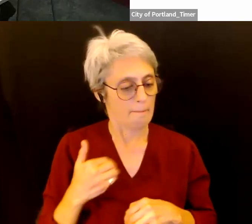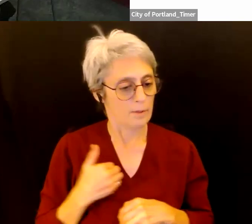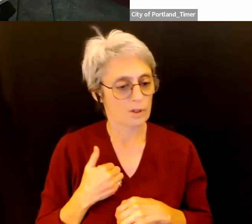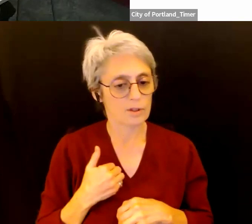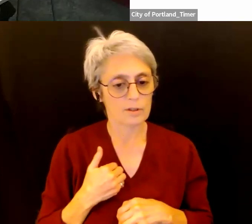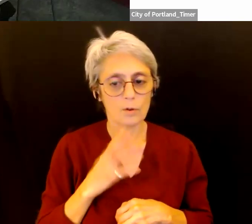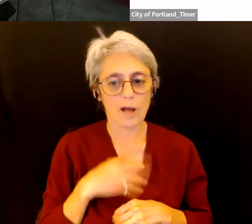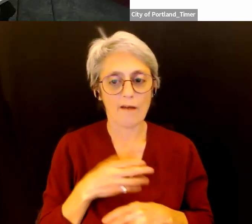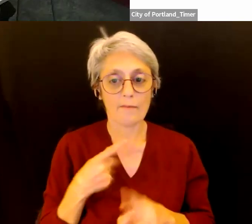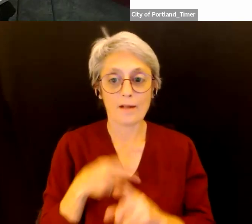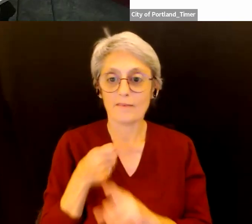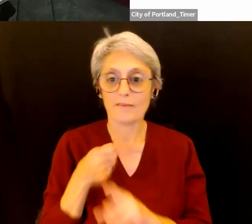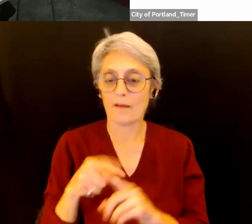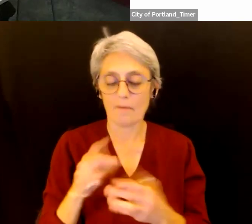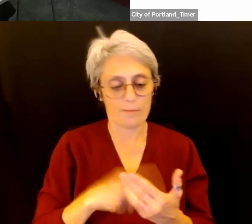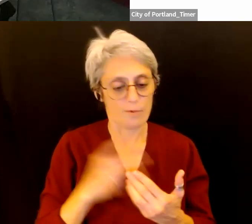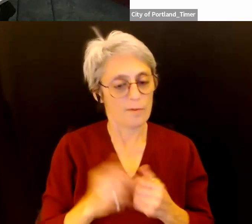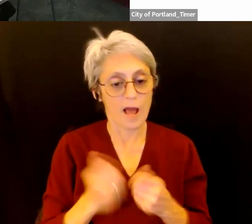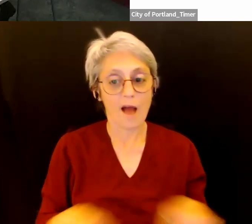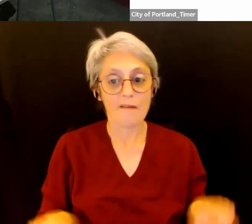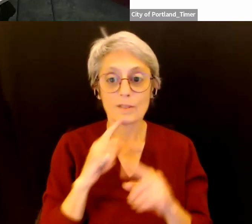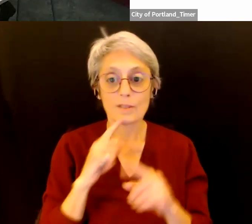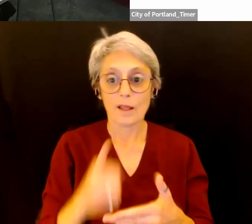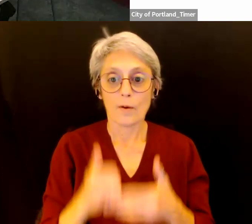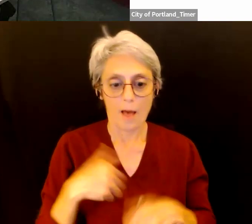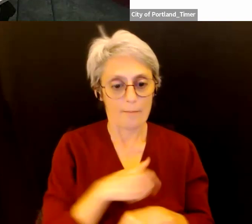Everyone who said they would help us ended up not following through.